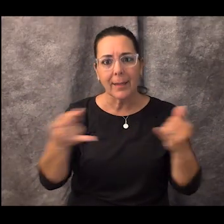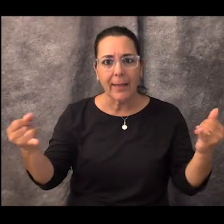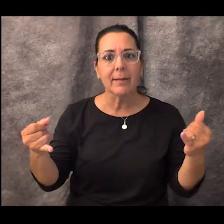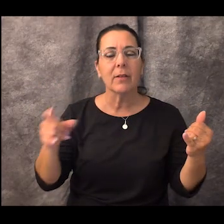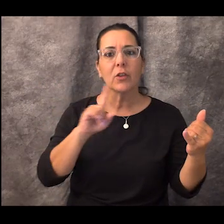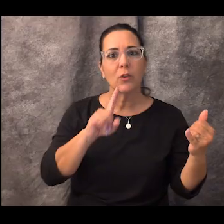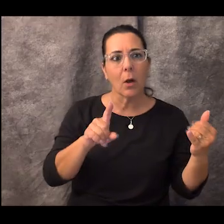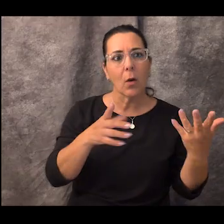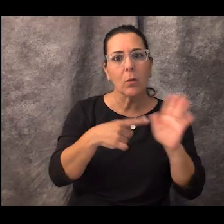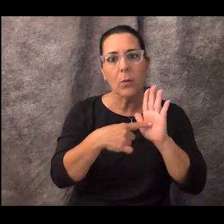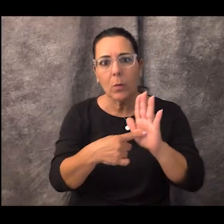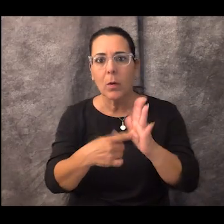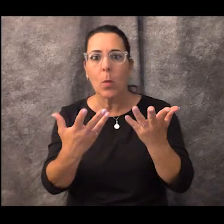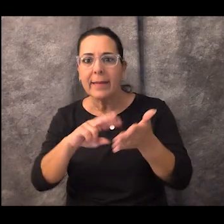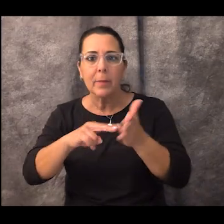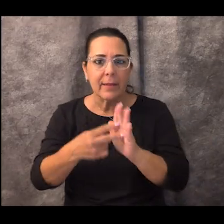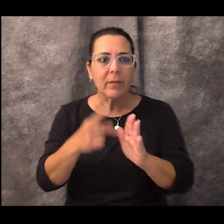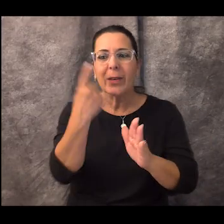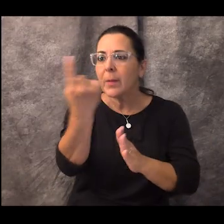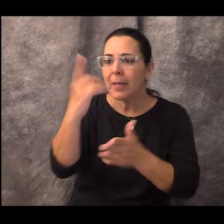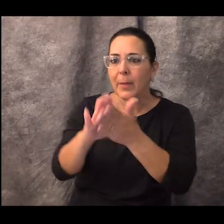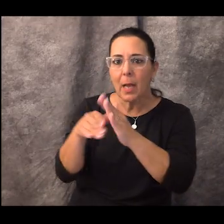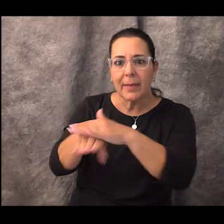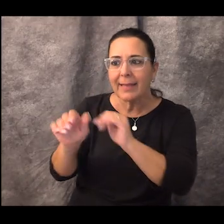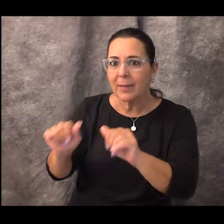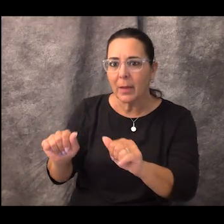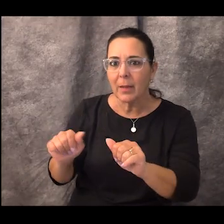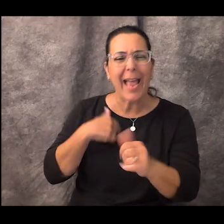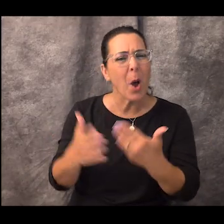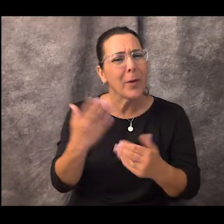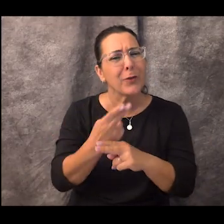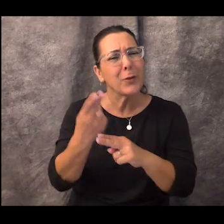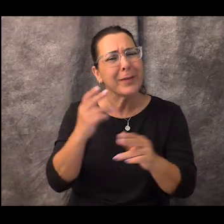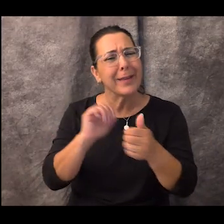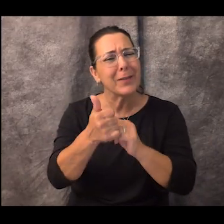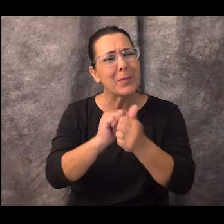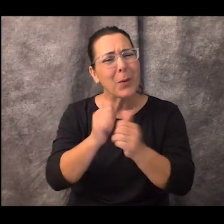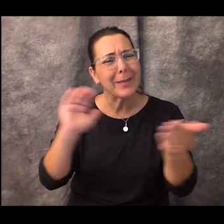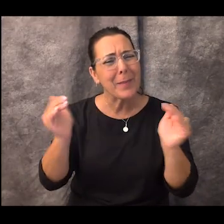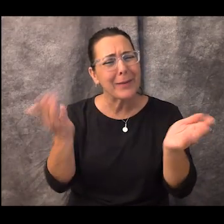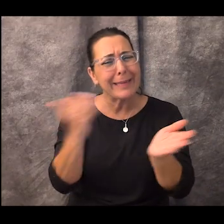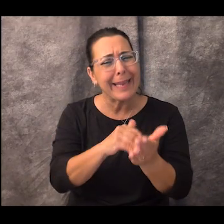again, I don't I don't know I don't know why I have football on the brain, I don't know.